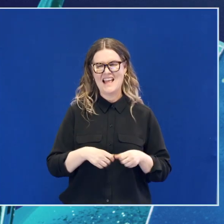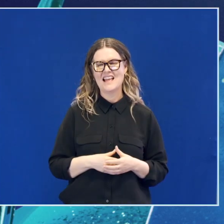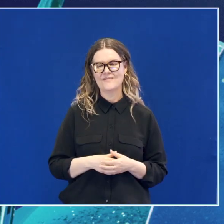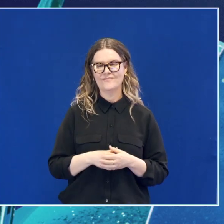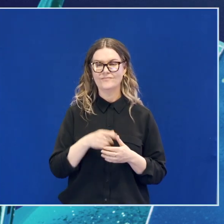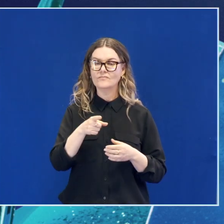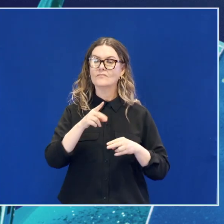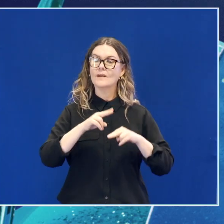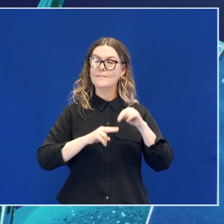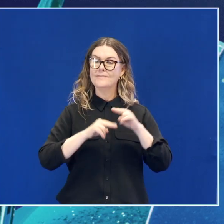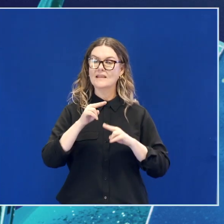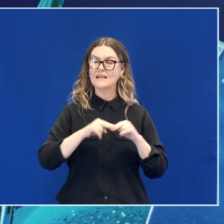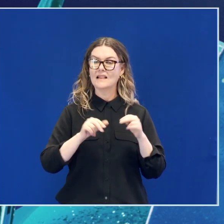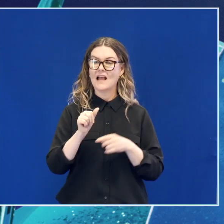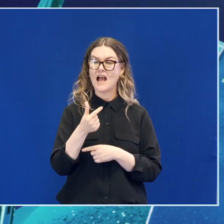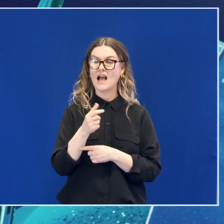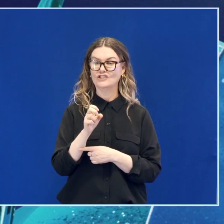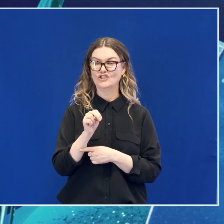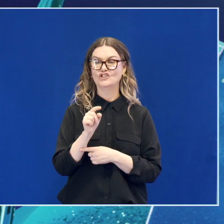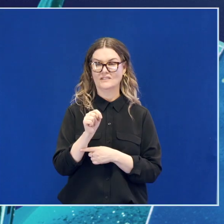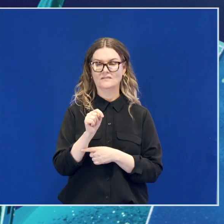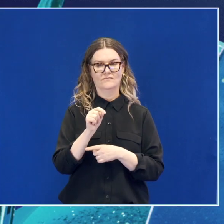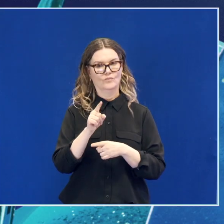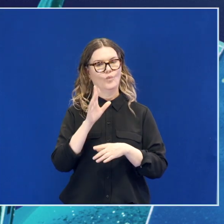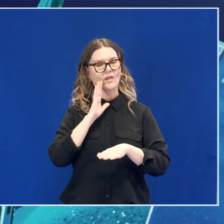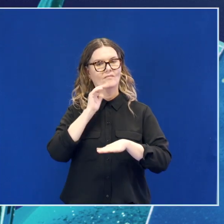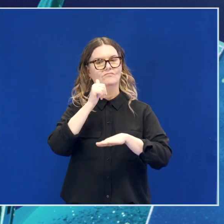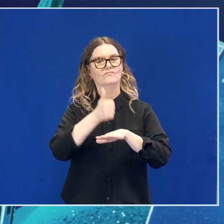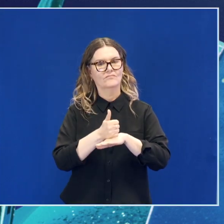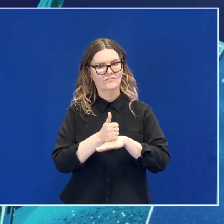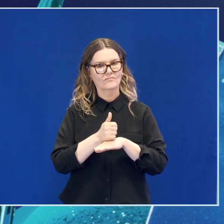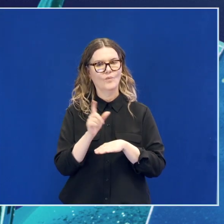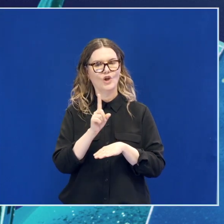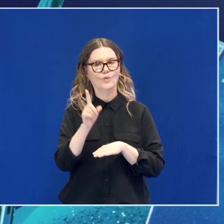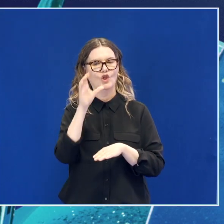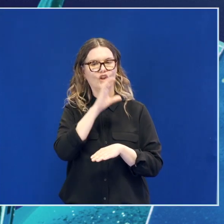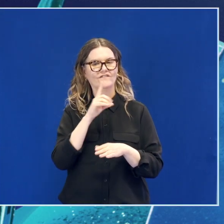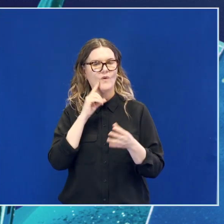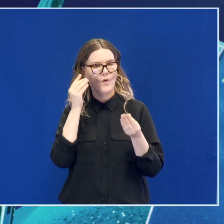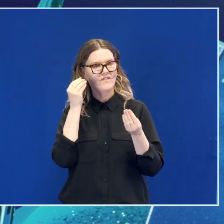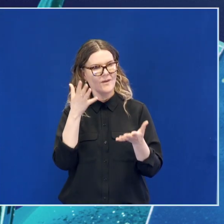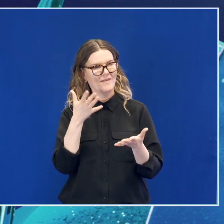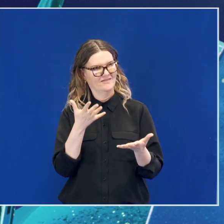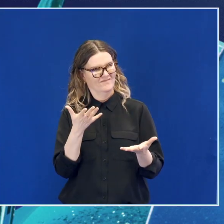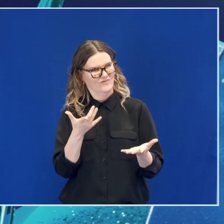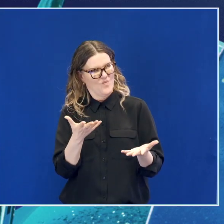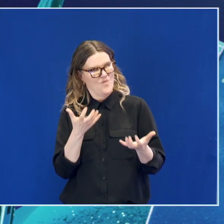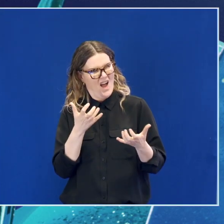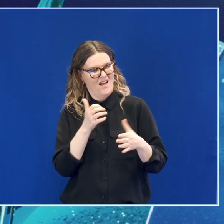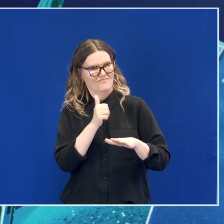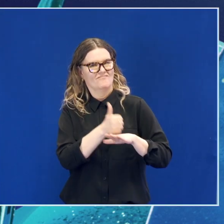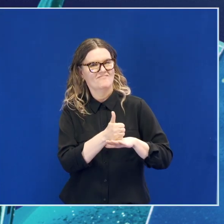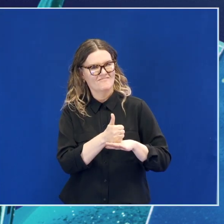out there about neurodiversity. We want to make sure it's pulling from trusted sources and getting accurate information and doing it quickly.